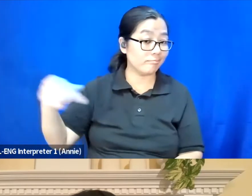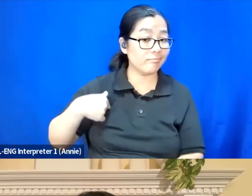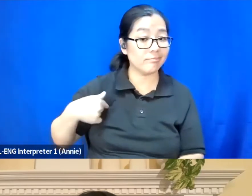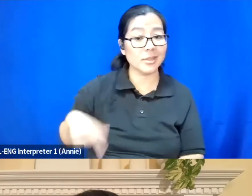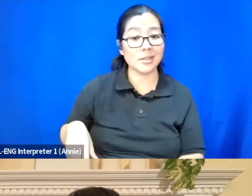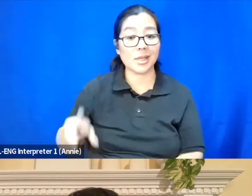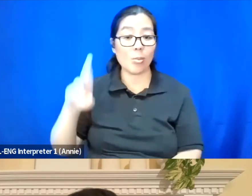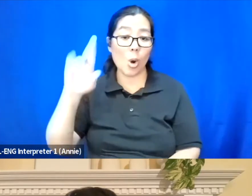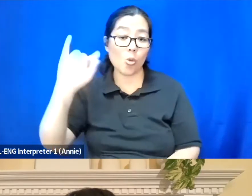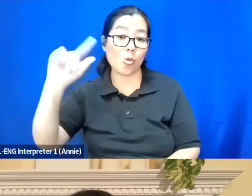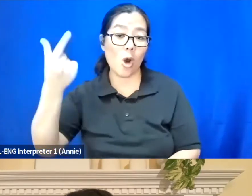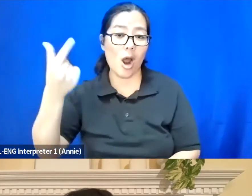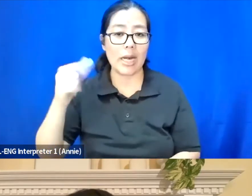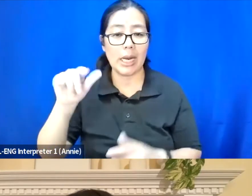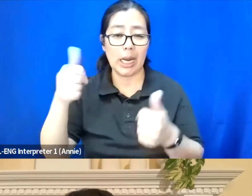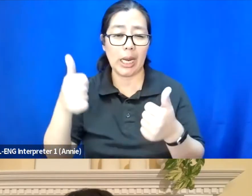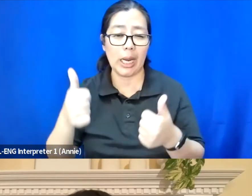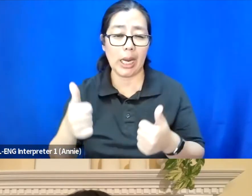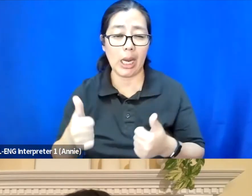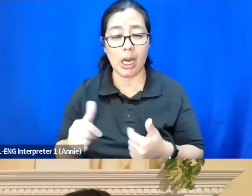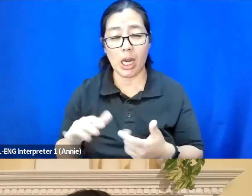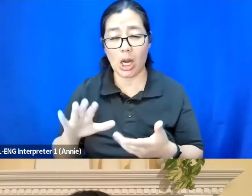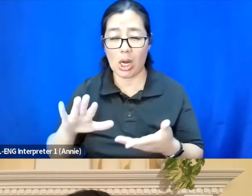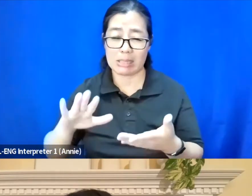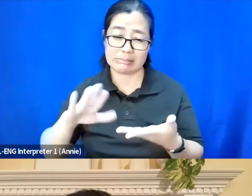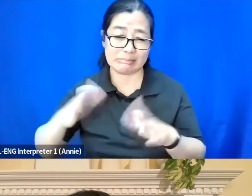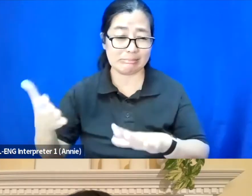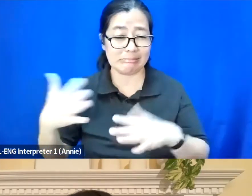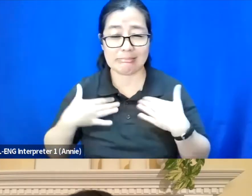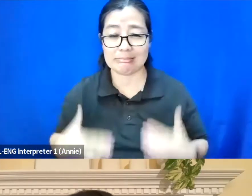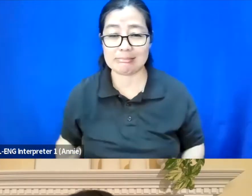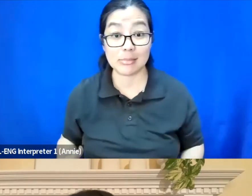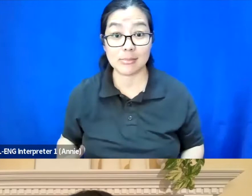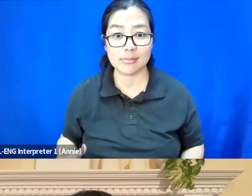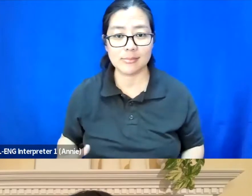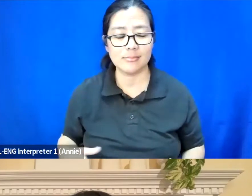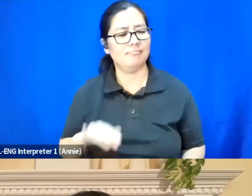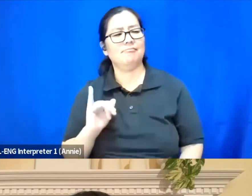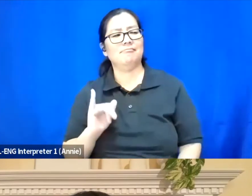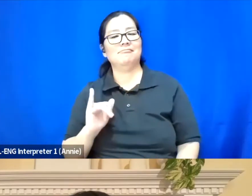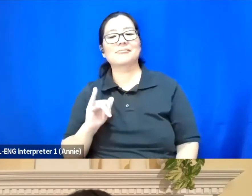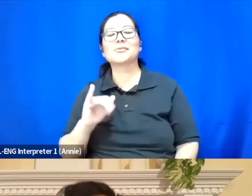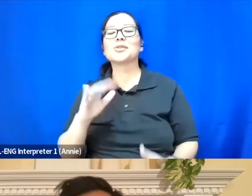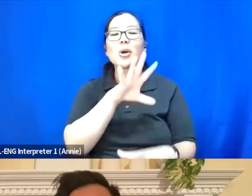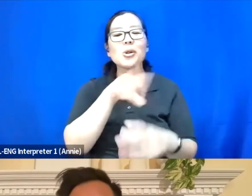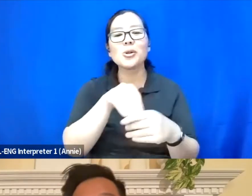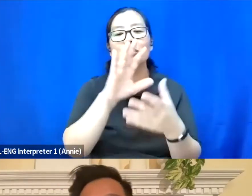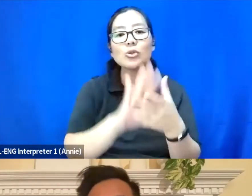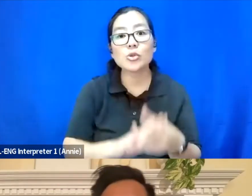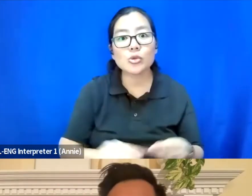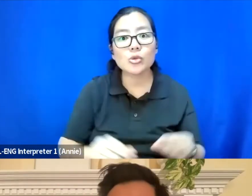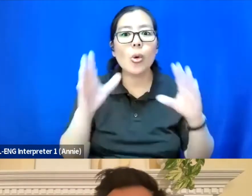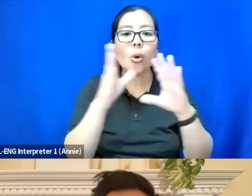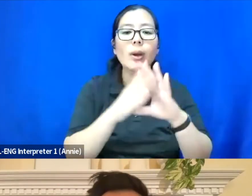There's all these other elements of your personality and the things that you love and that are important to you in this book that make you